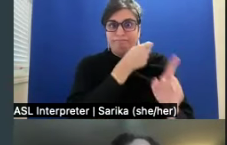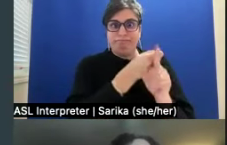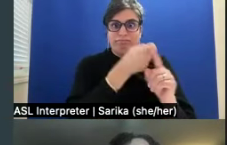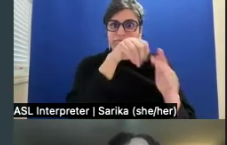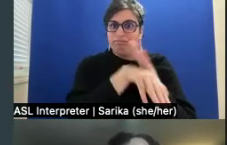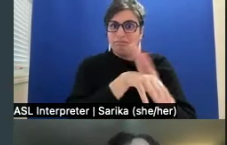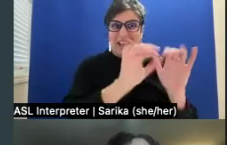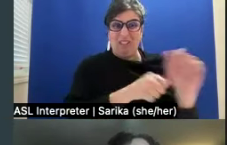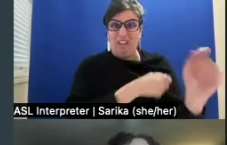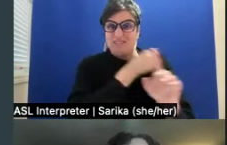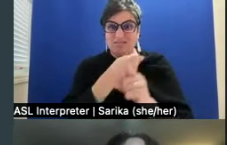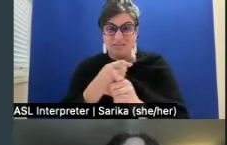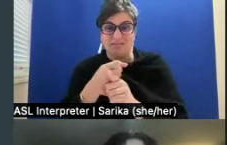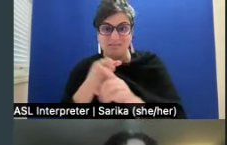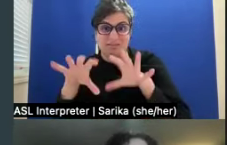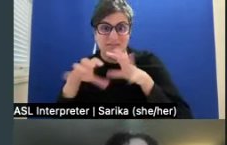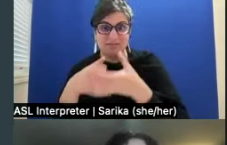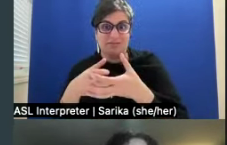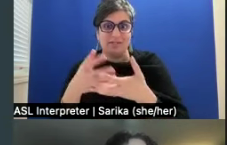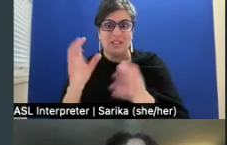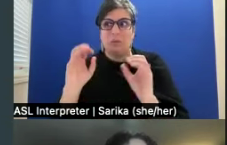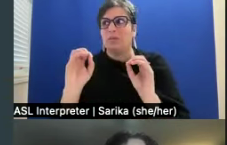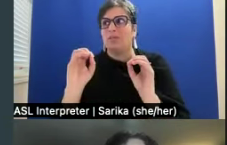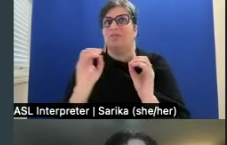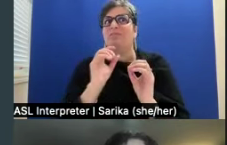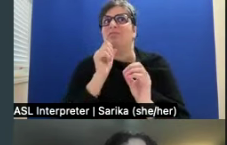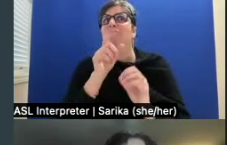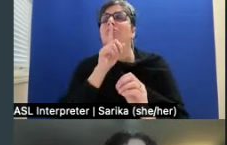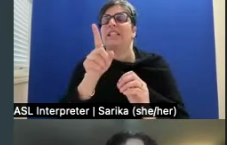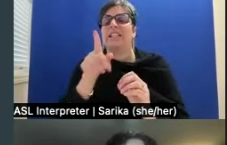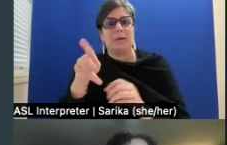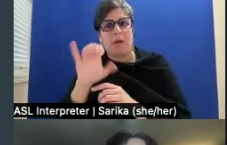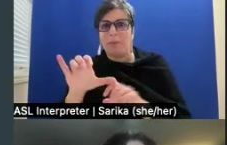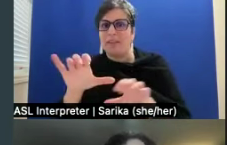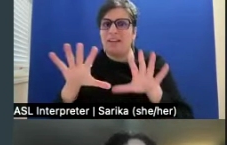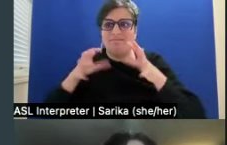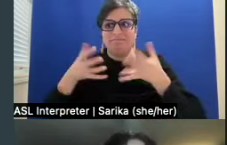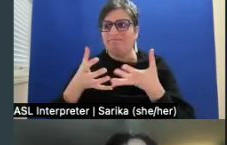and how, there weren't really spaces in the public arena that we were seeing talking about that.